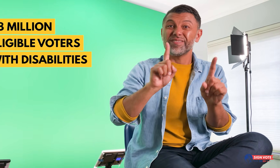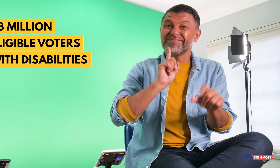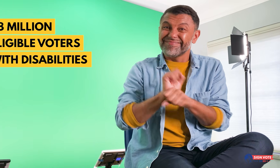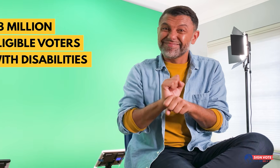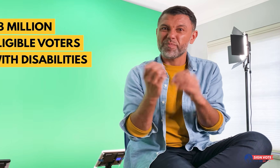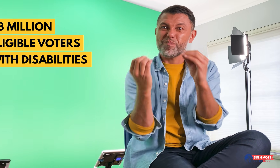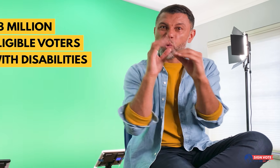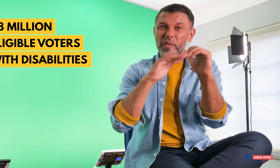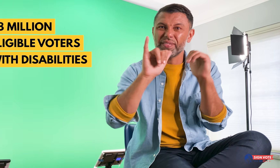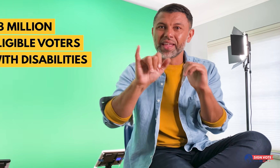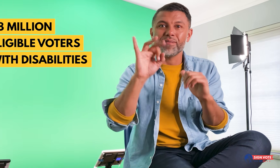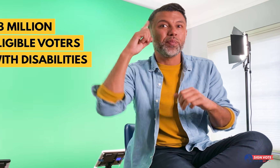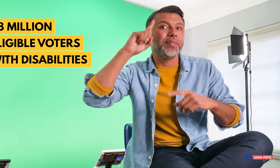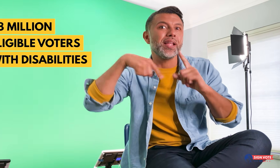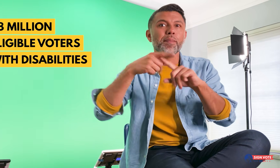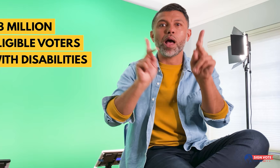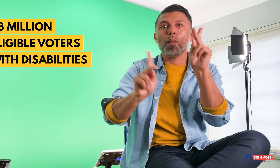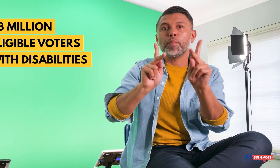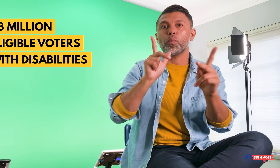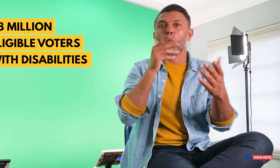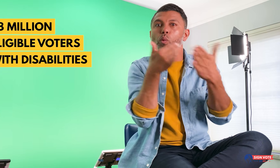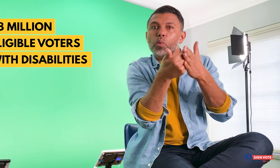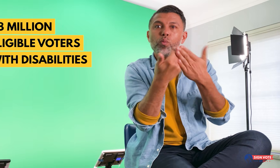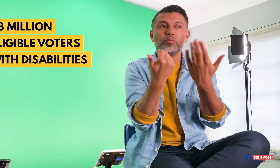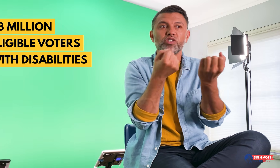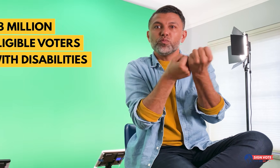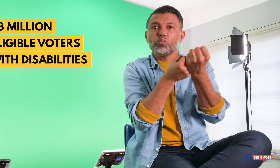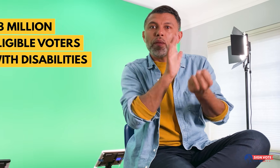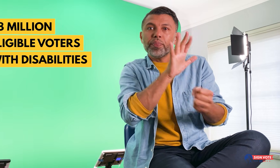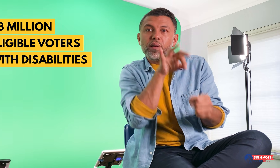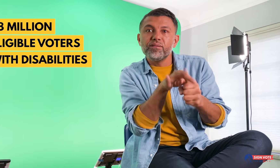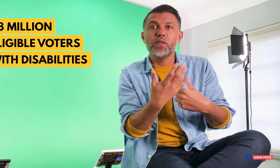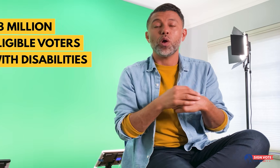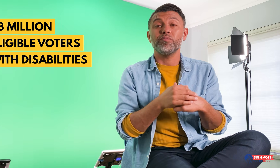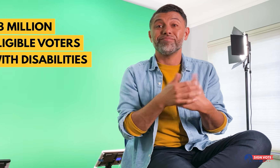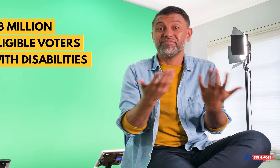But it's really more than that if you think about the people who want to support those votes.